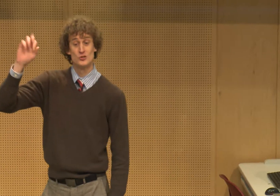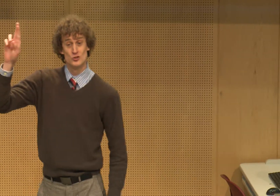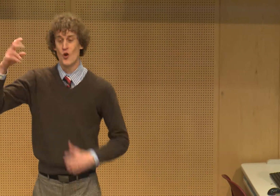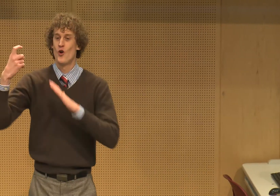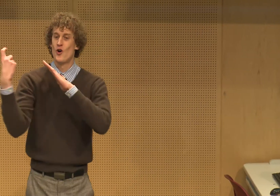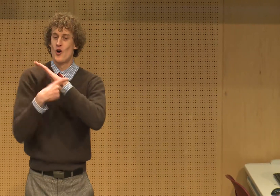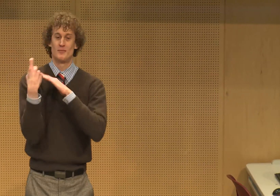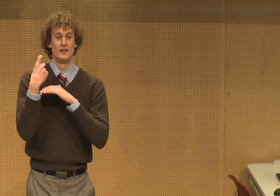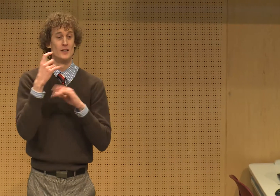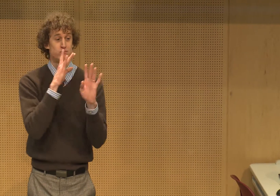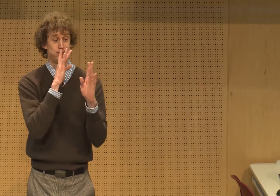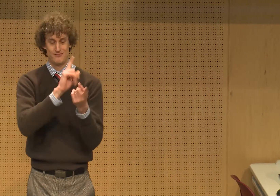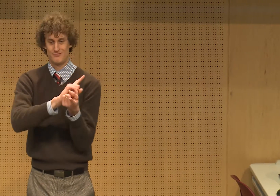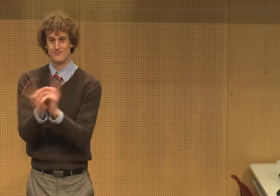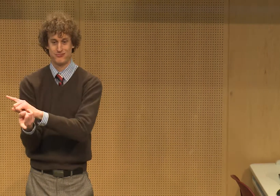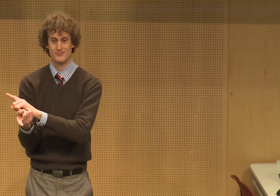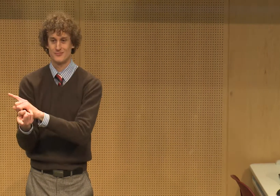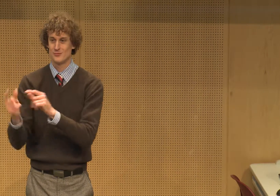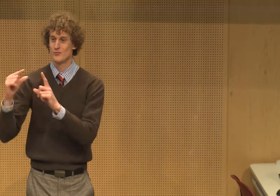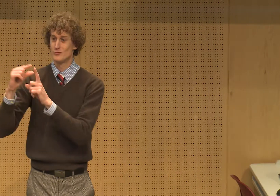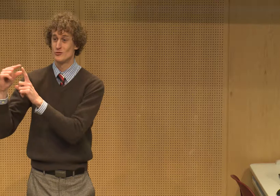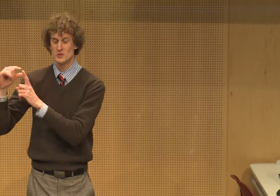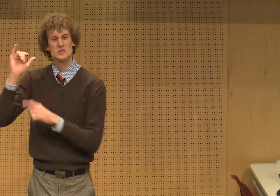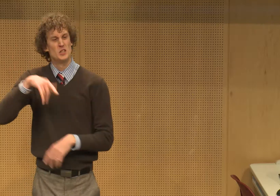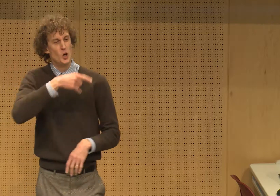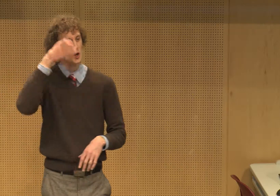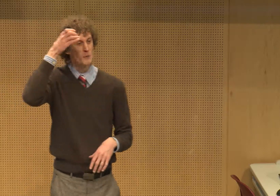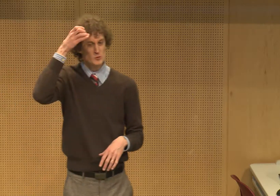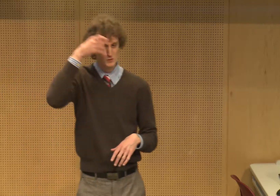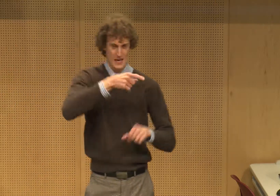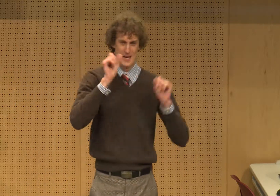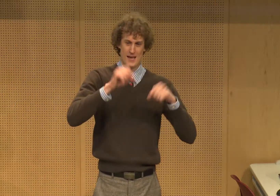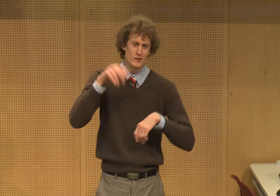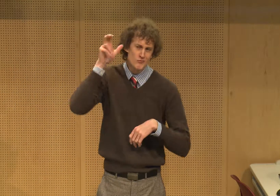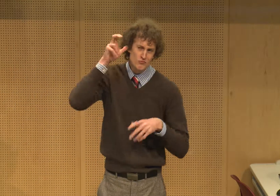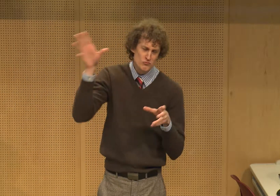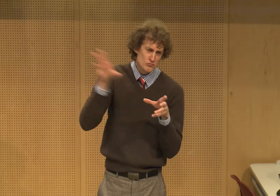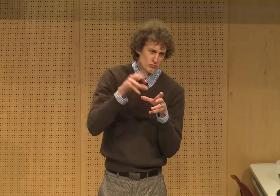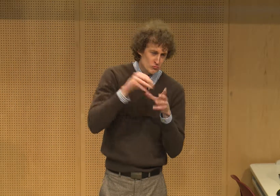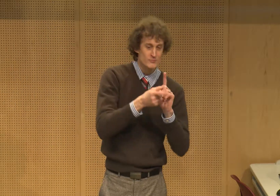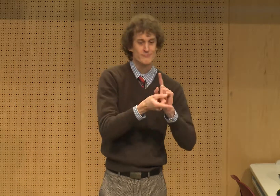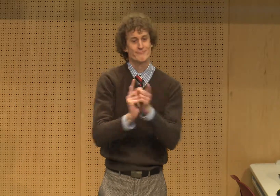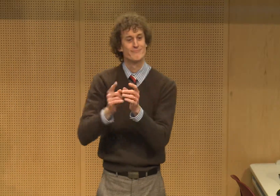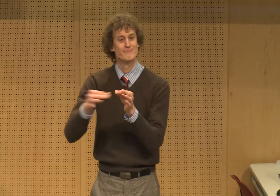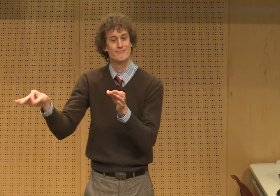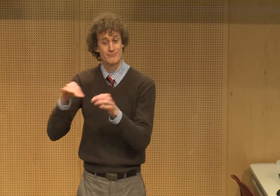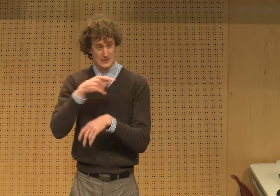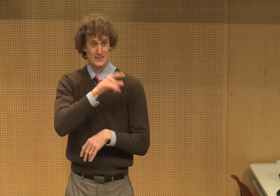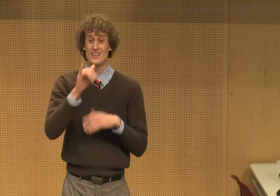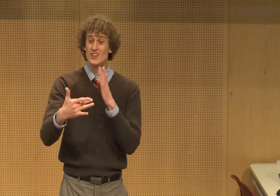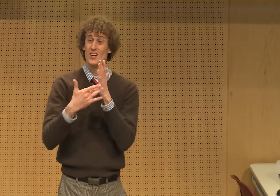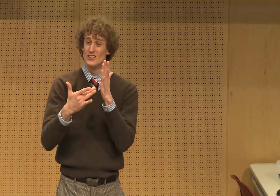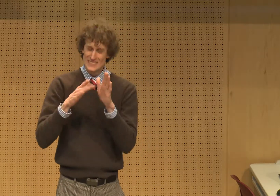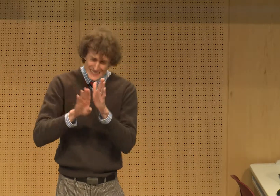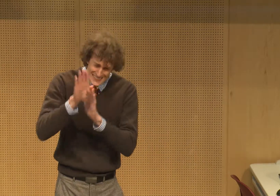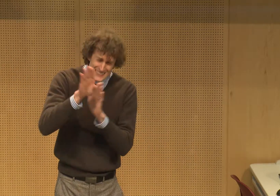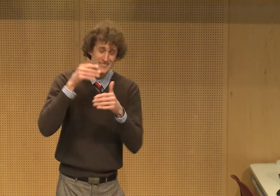Automatic speech recognition, taking spoken language and putting it into captions. The computer can do that, so it's automatic,